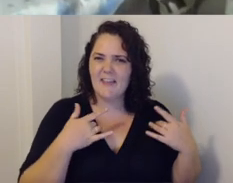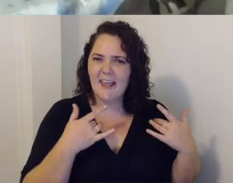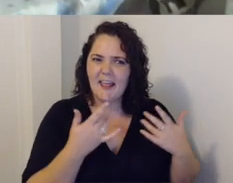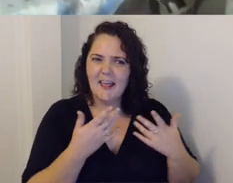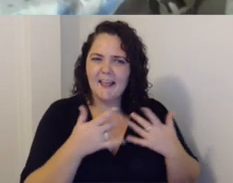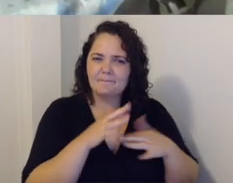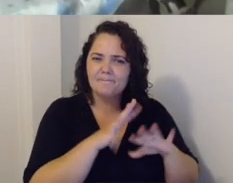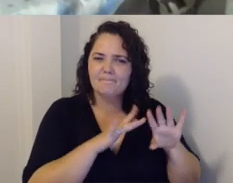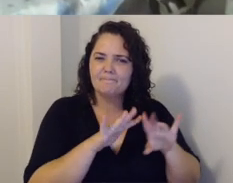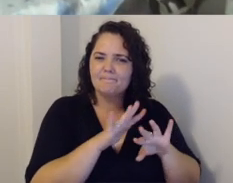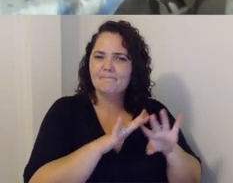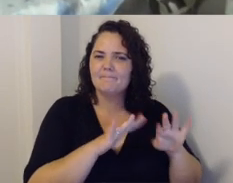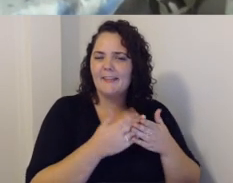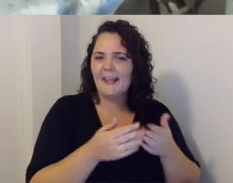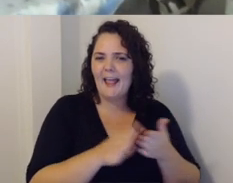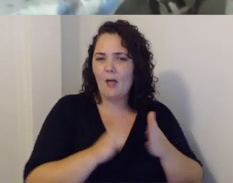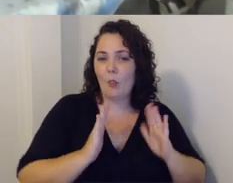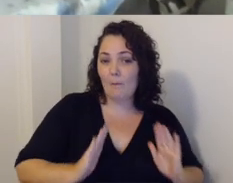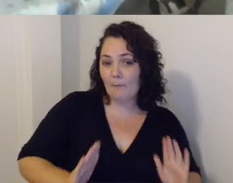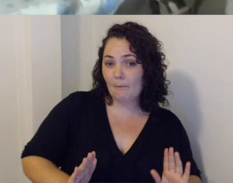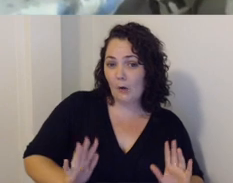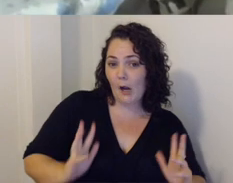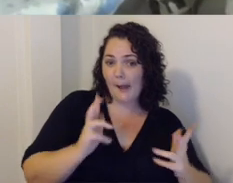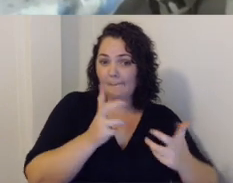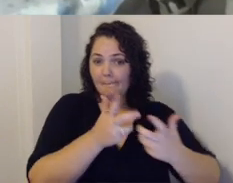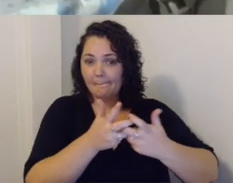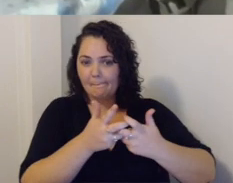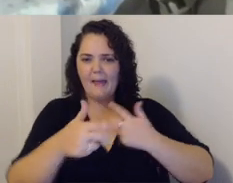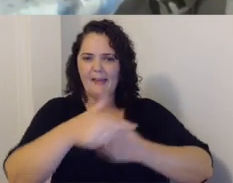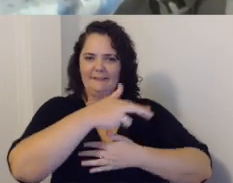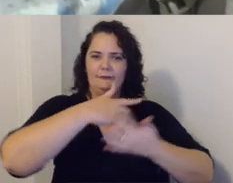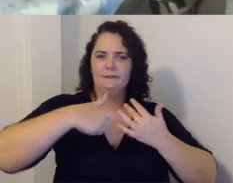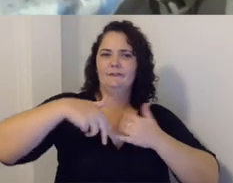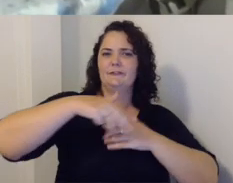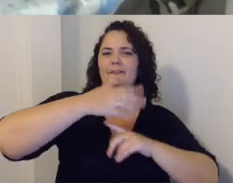of that atmosphere and the way the body sort of vibrates in and out of the space around the body